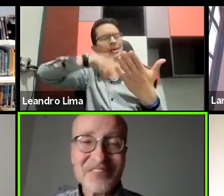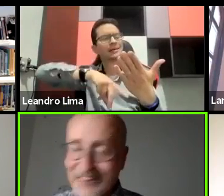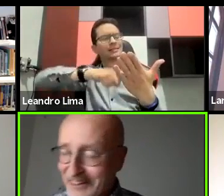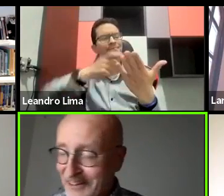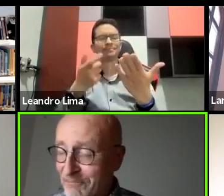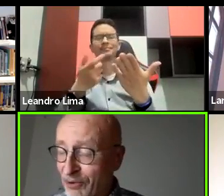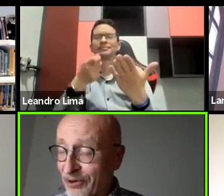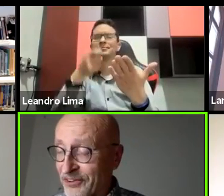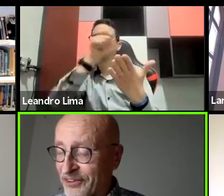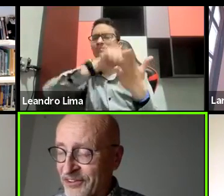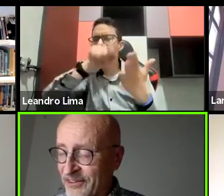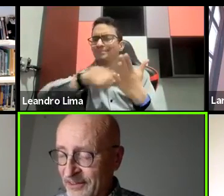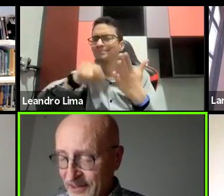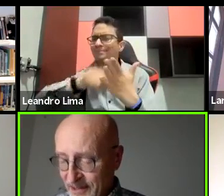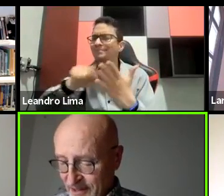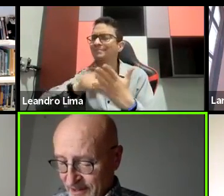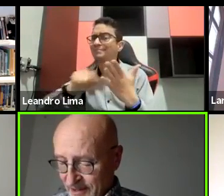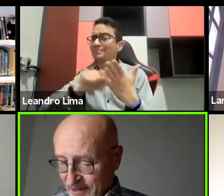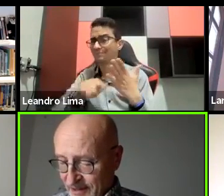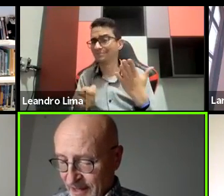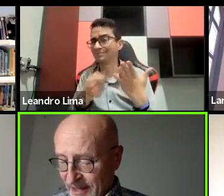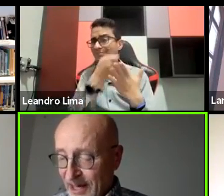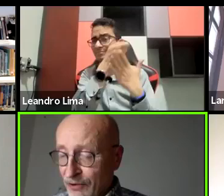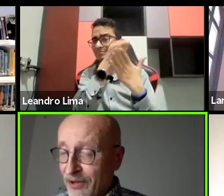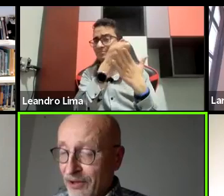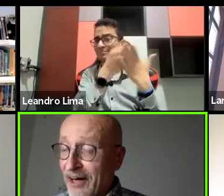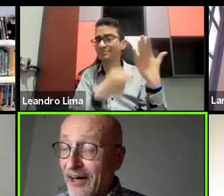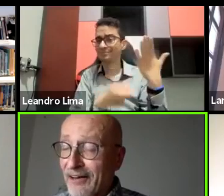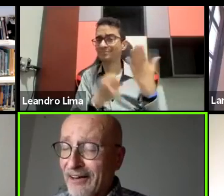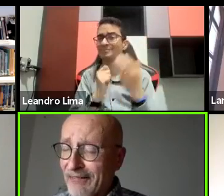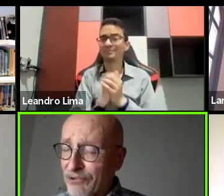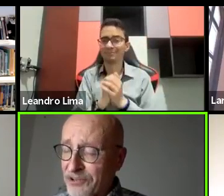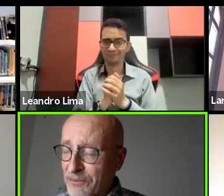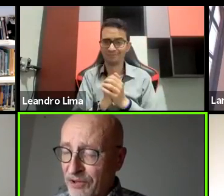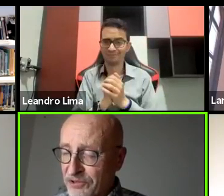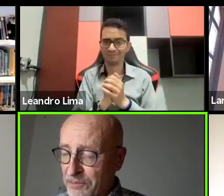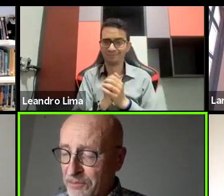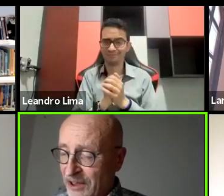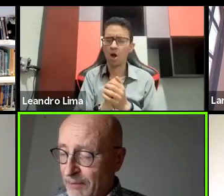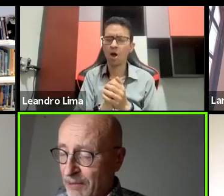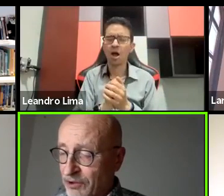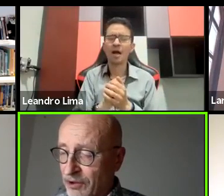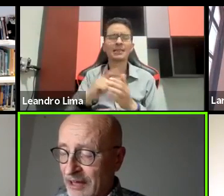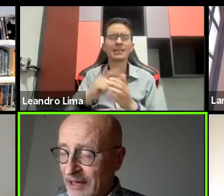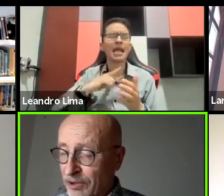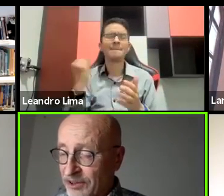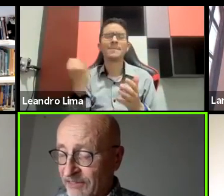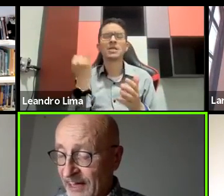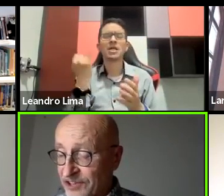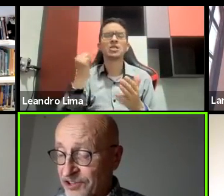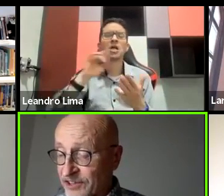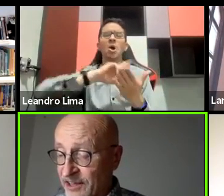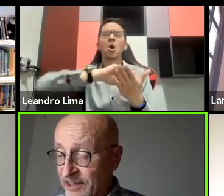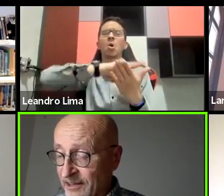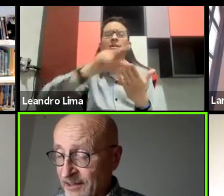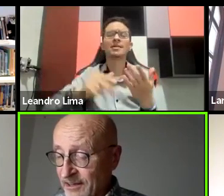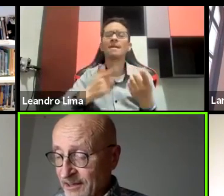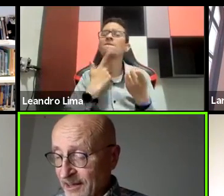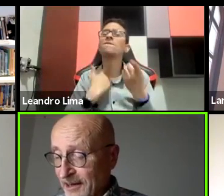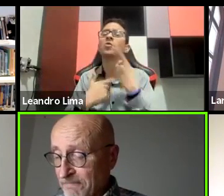the issues that I find uh important Important and now, uh important Important and now, uh important Important and now, uh I was supposed to speak about I was supposed to speak about